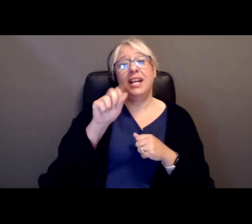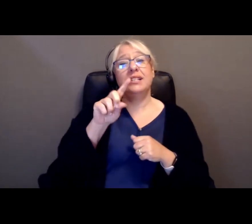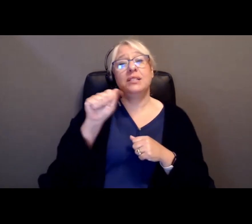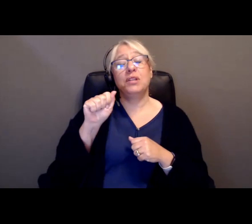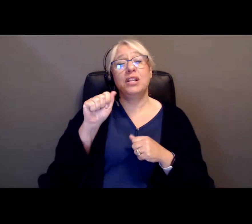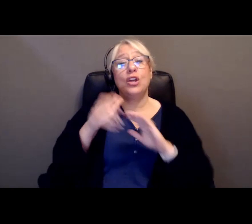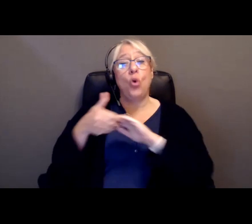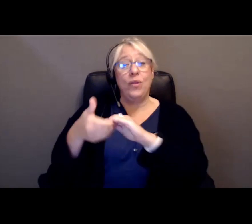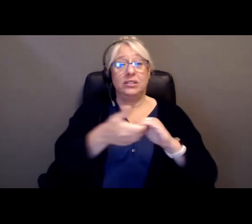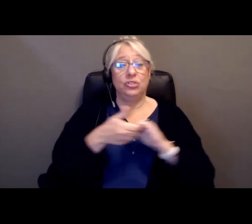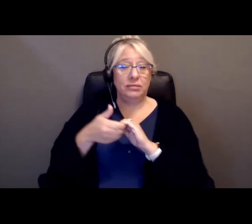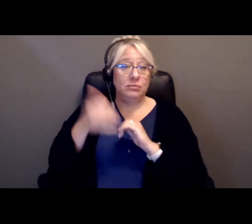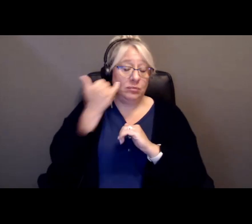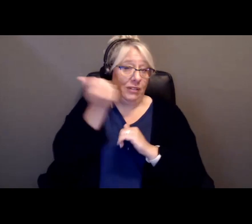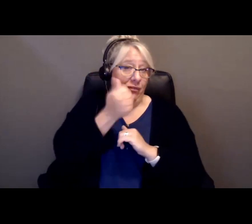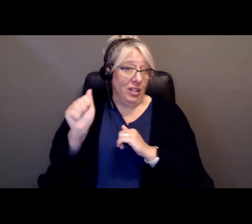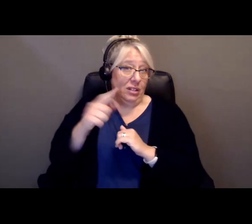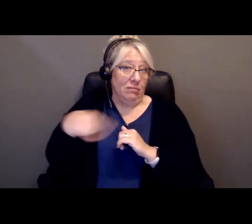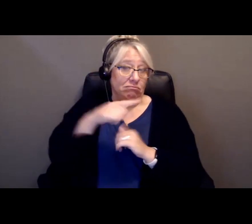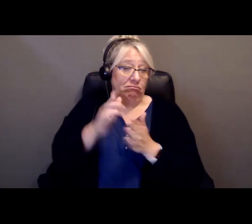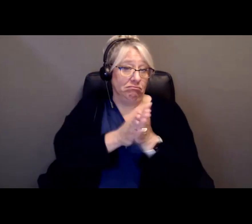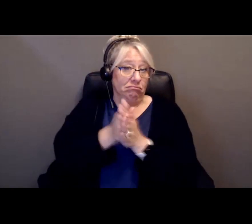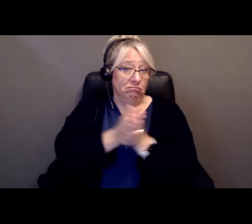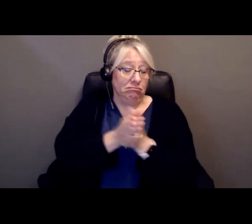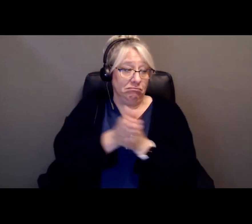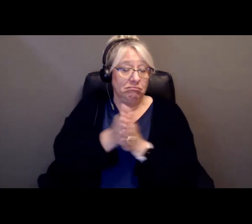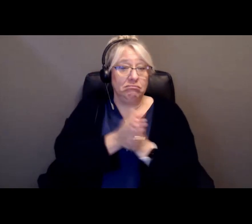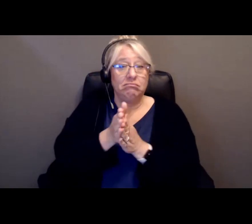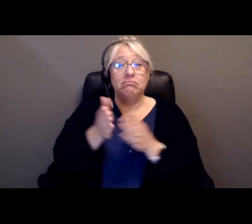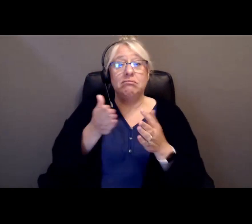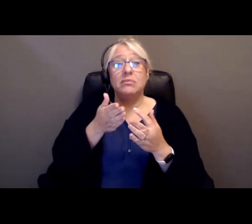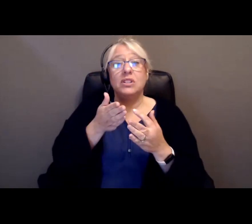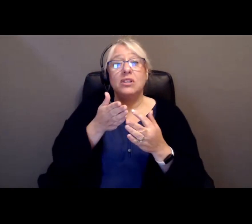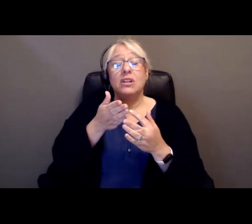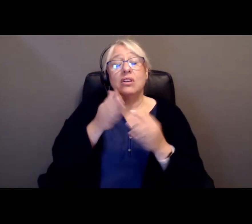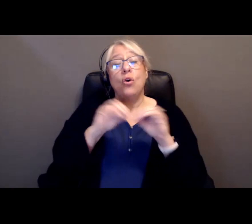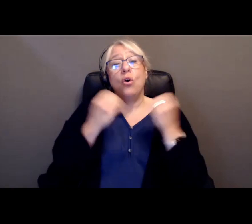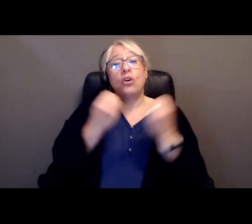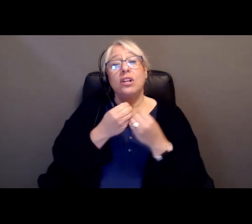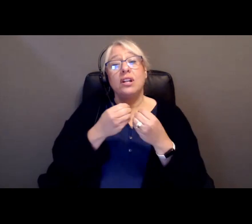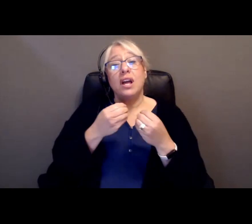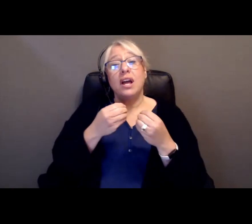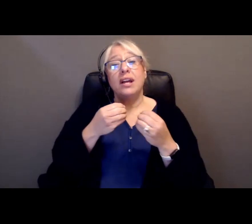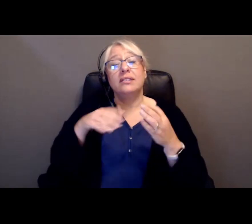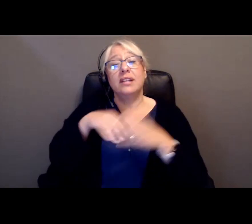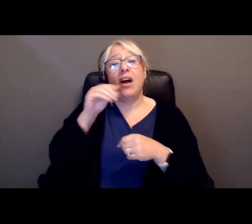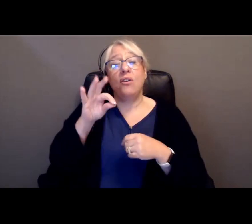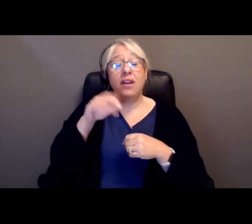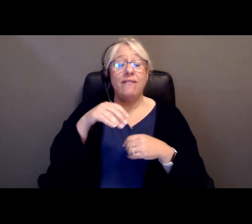If anyone's interested, it's organized out of Centre for Independent Living Toronto, and